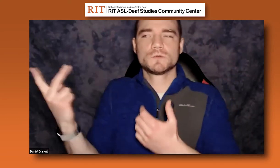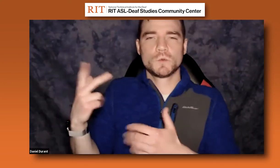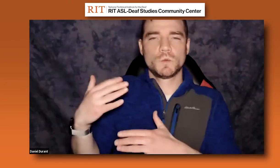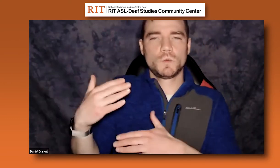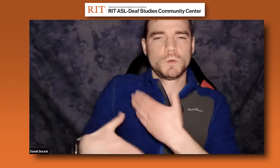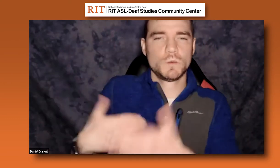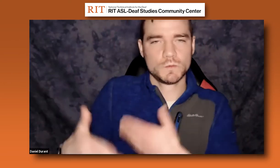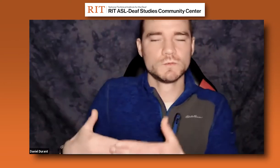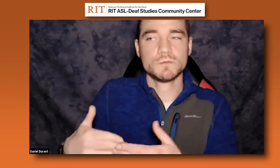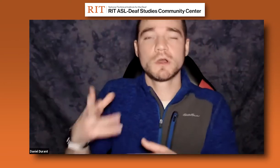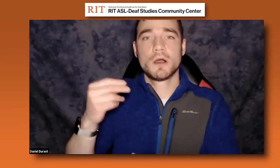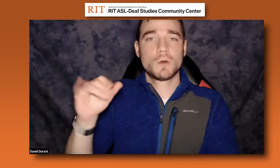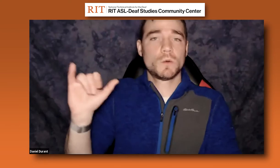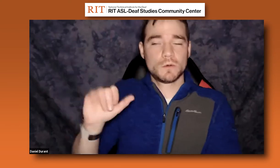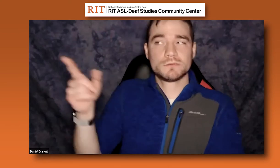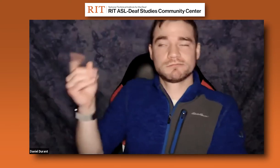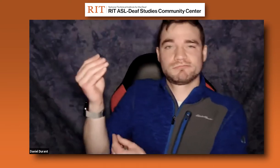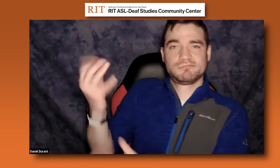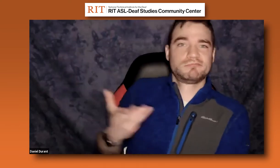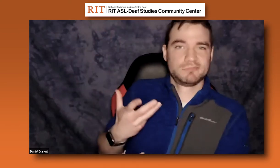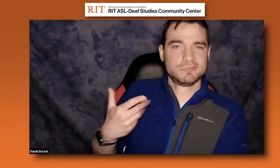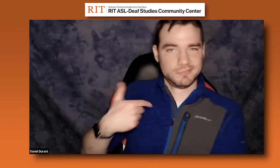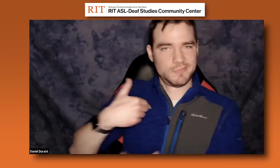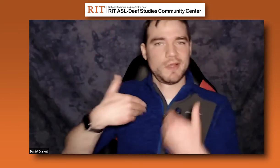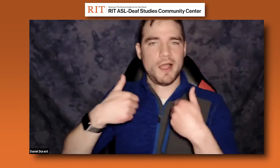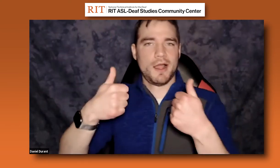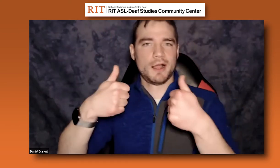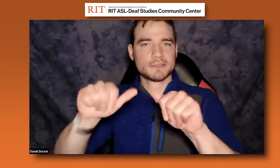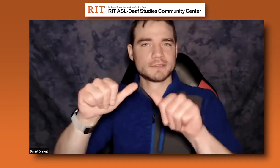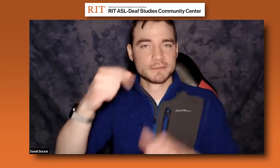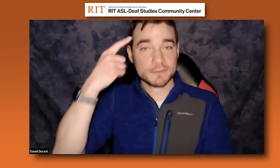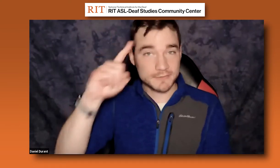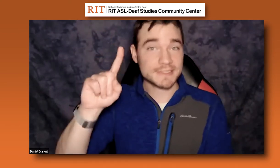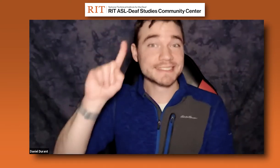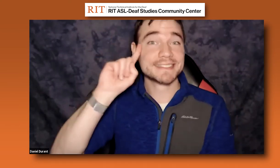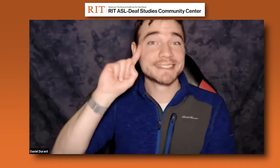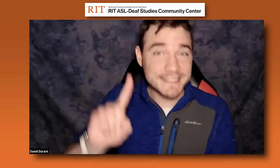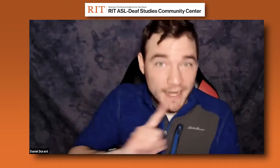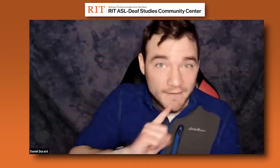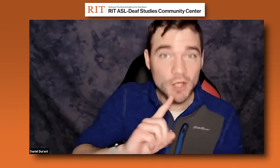but we would just see how it would go. And they told me that they had an audition